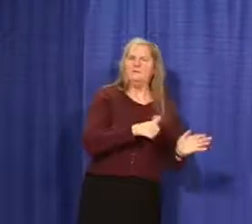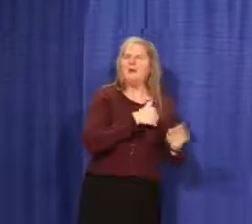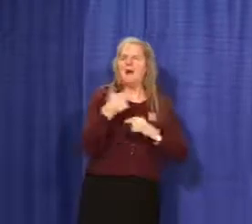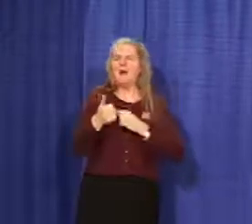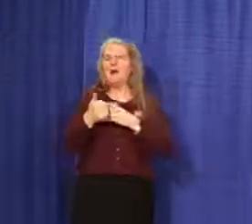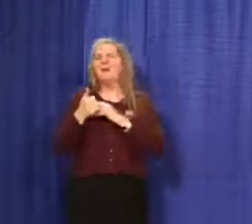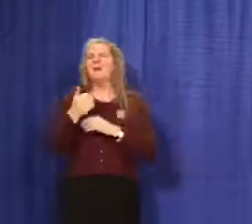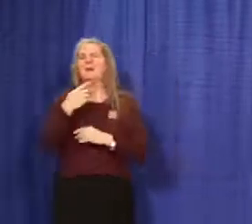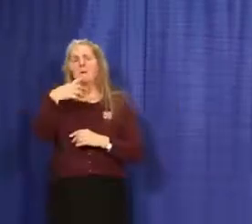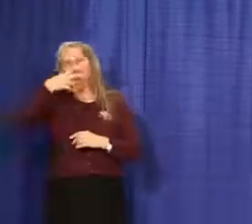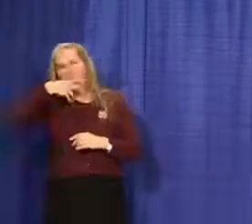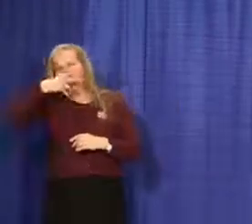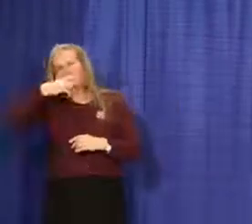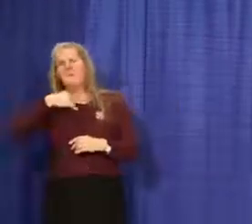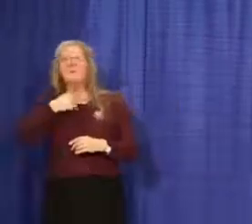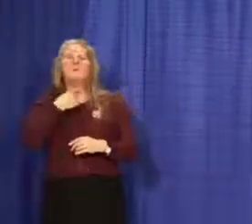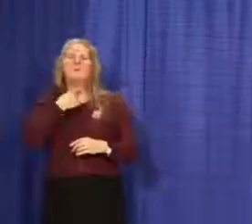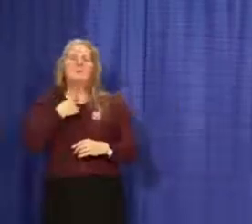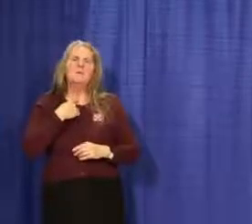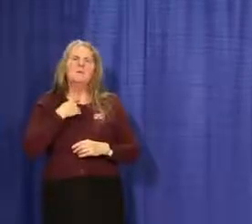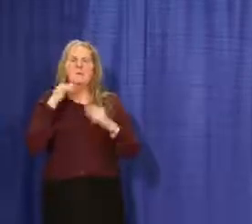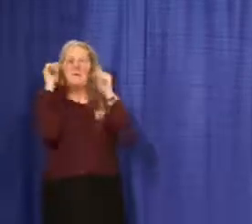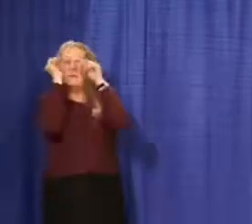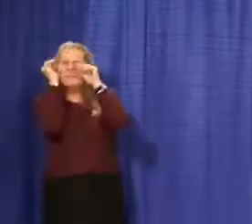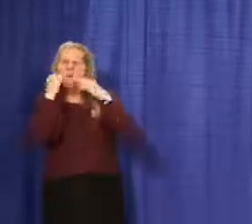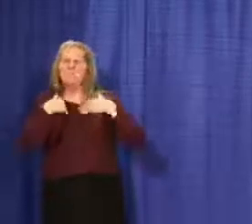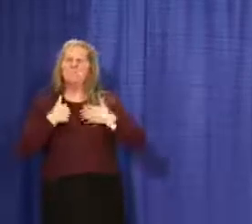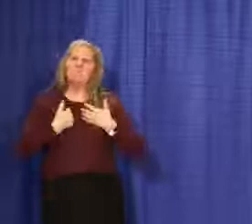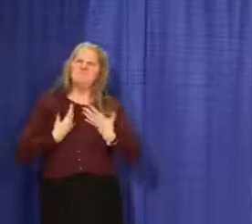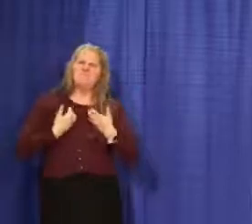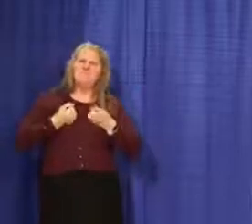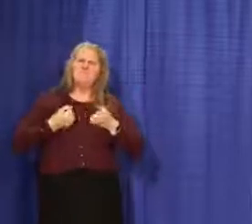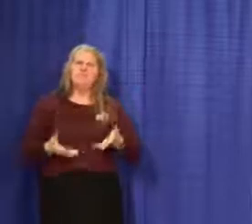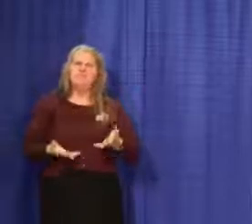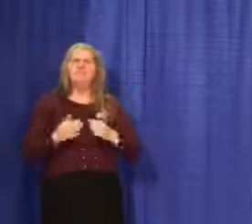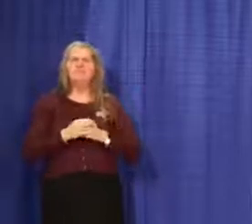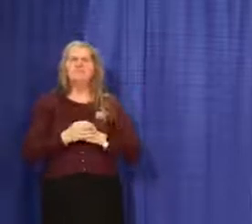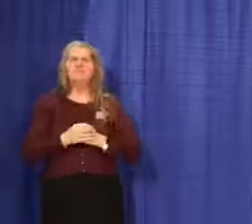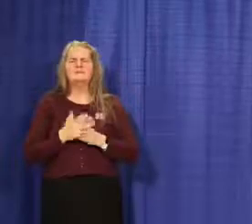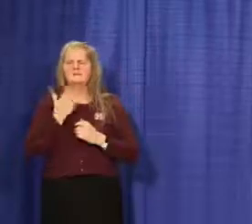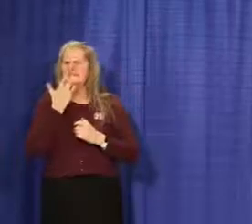runny nose, sore throat, headache, fatigue, loss of